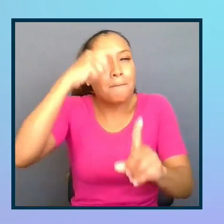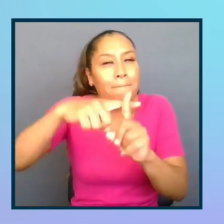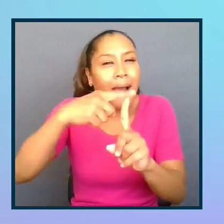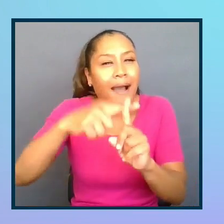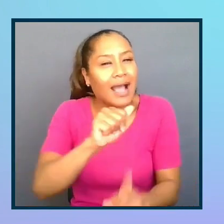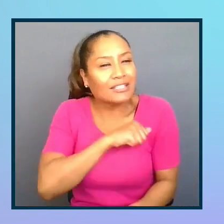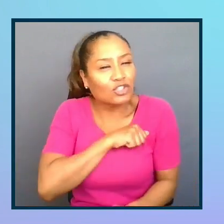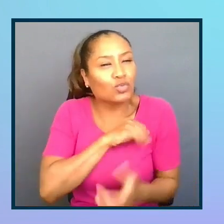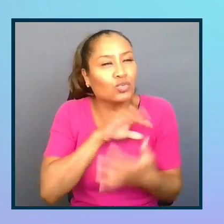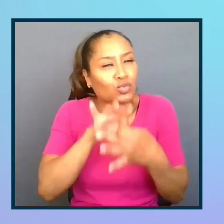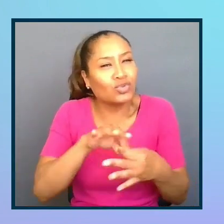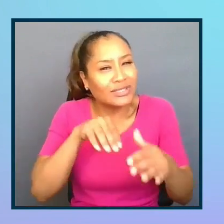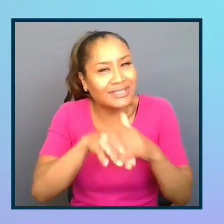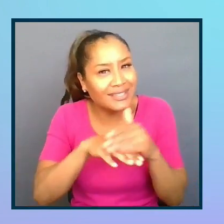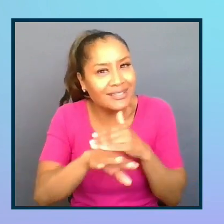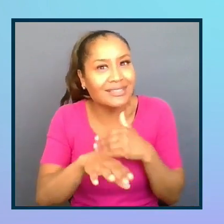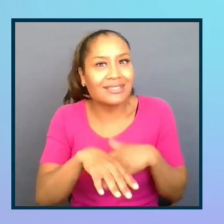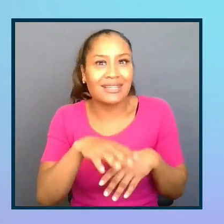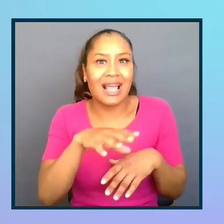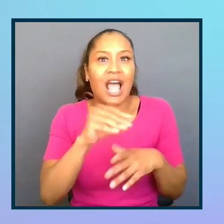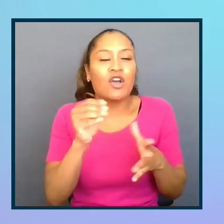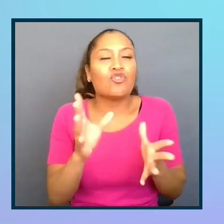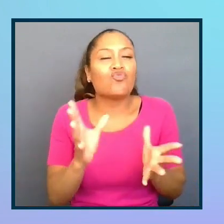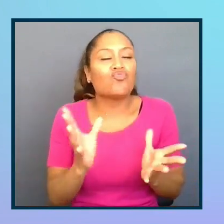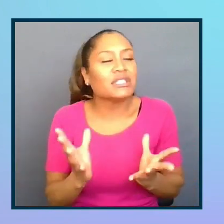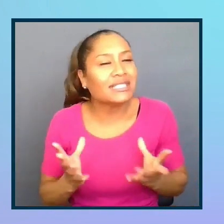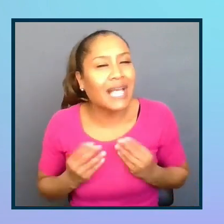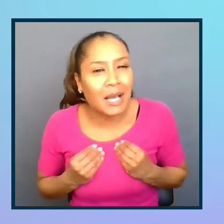and receptiveness to include it is really important.